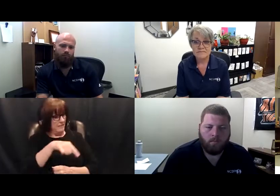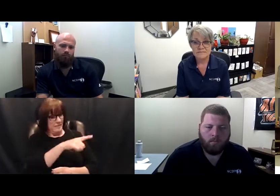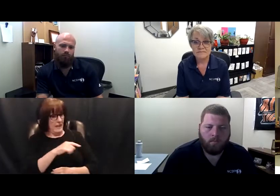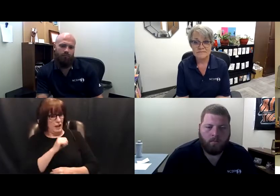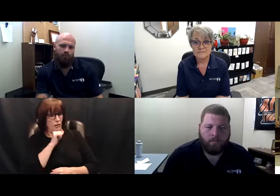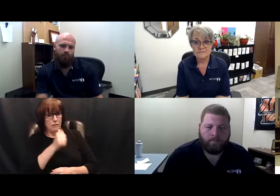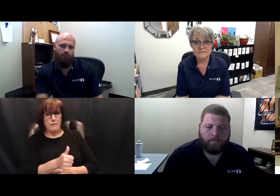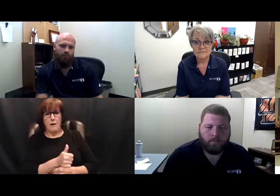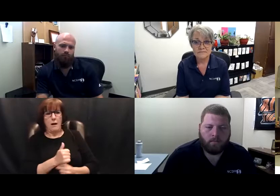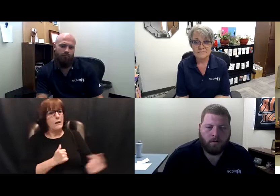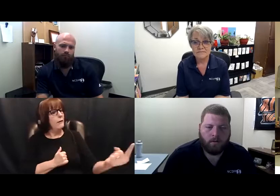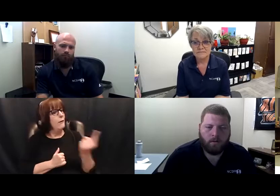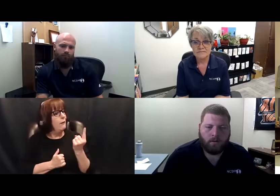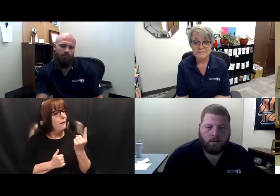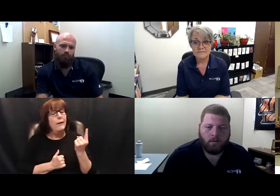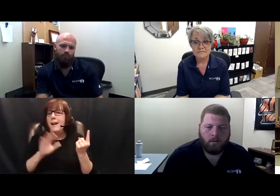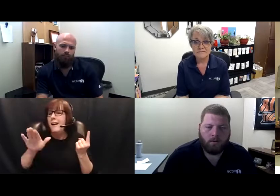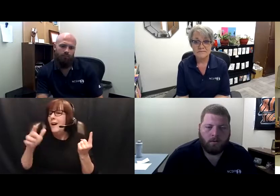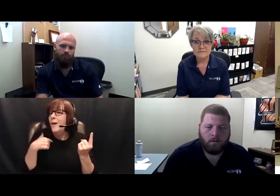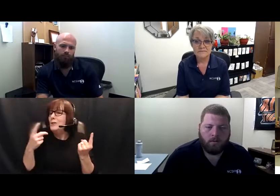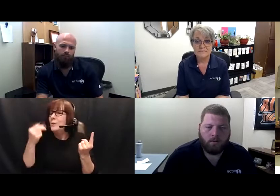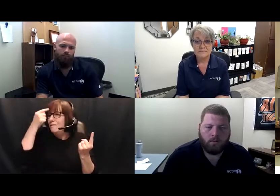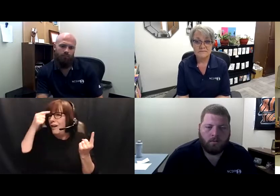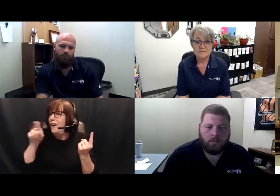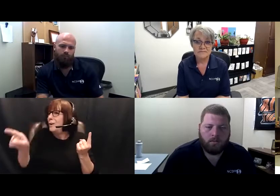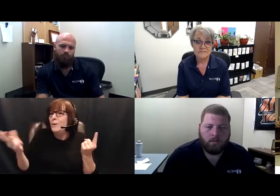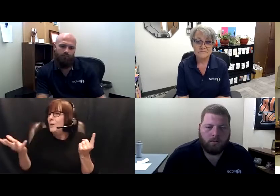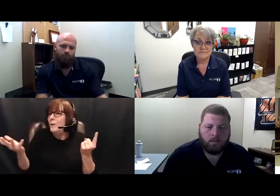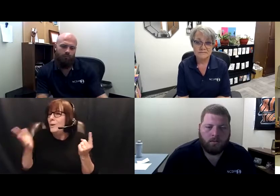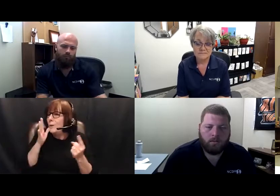come to you and say what can I do for you? or is this going to work for you?